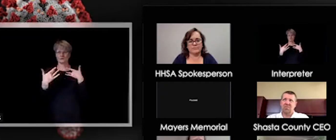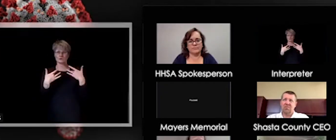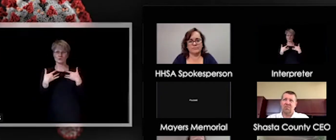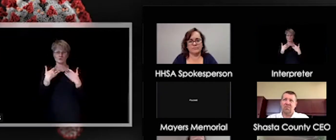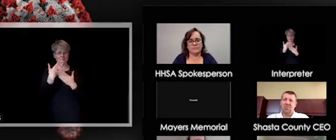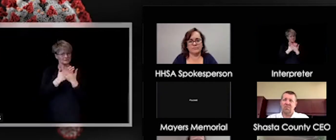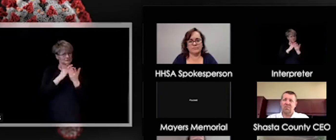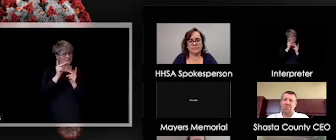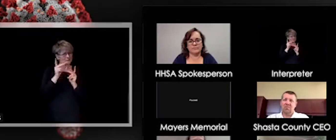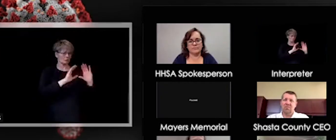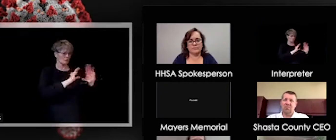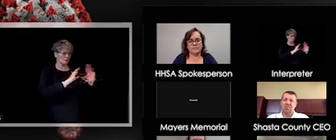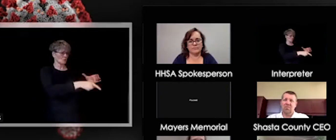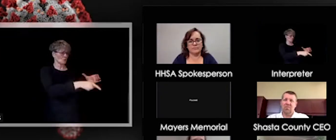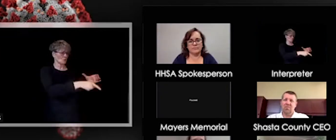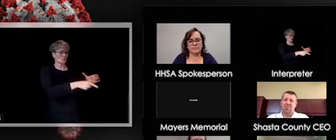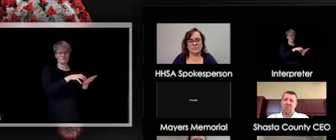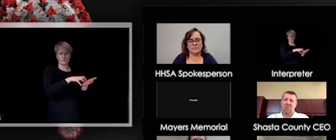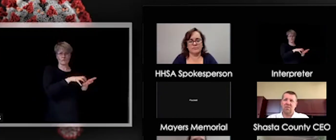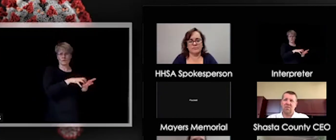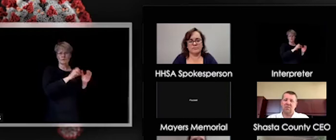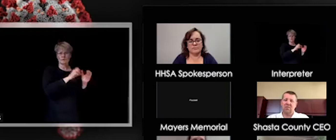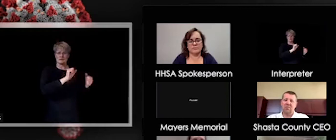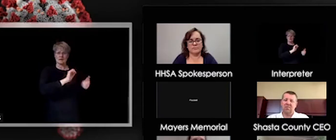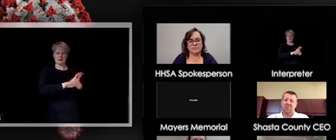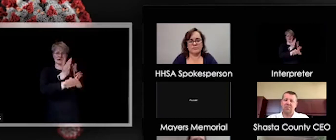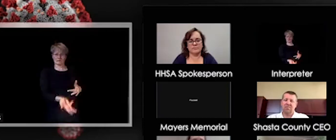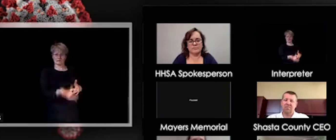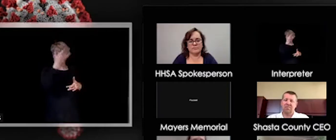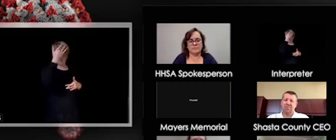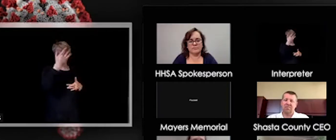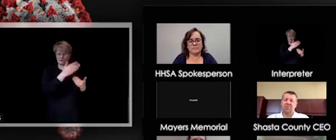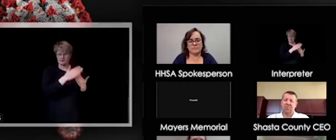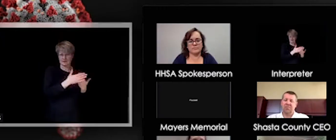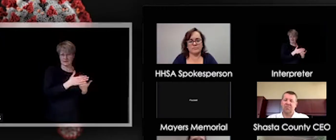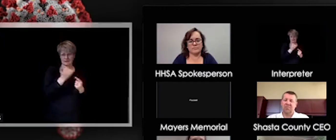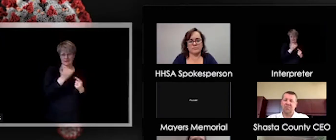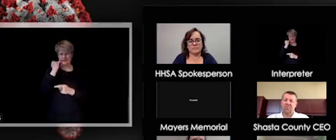It’s not a bad idea if you think you’ve might have had an exposure for sure to self-isolate,